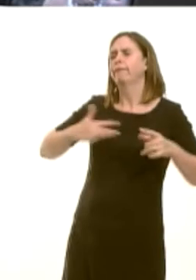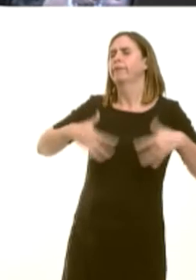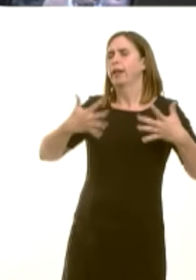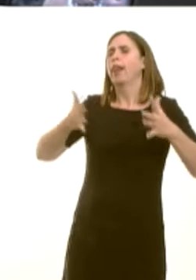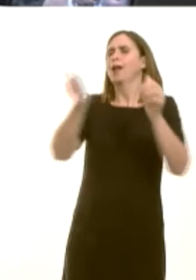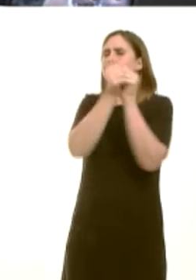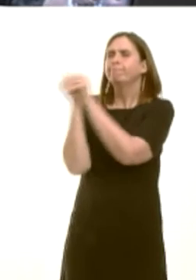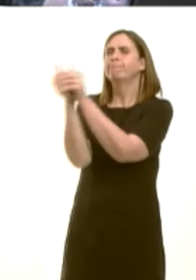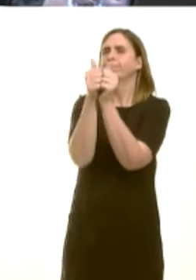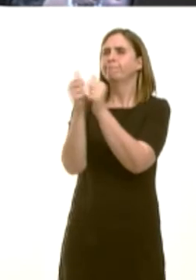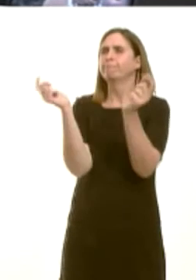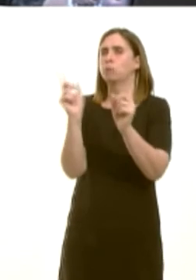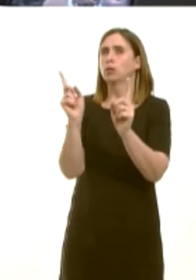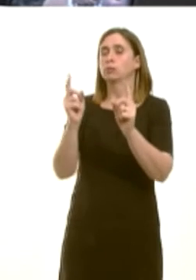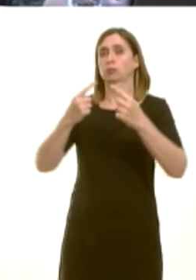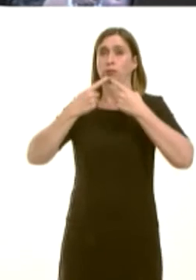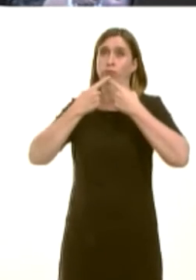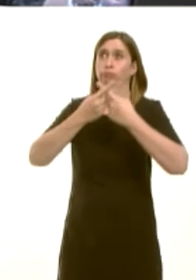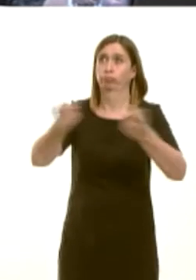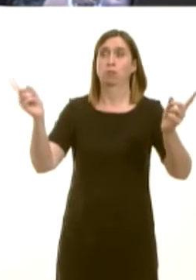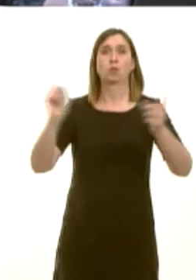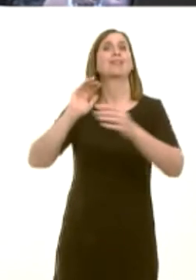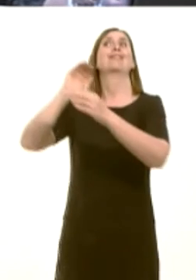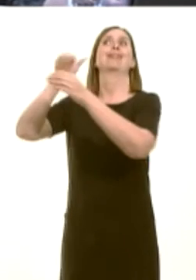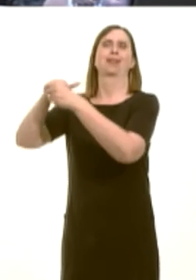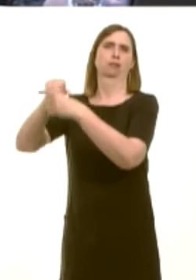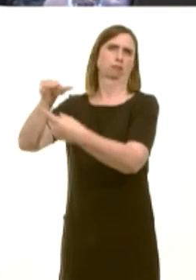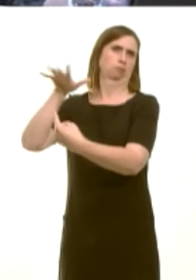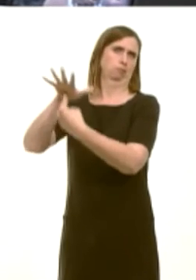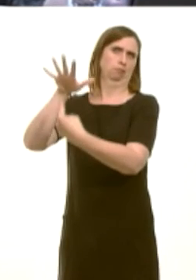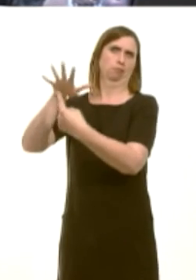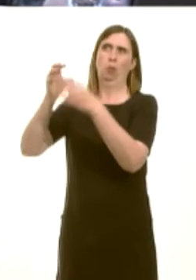be to ensure that we promote the advantages of being part of the big market and promote